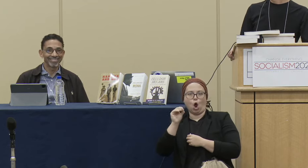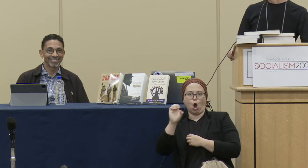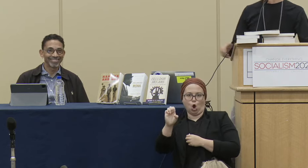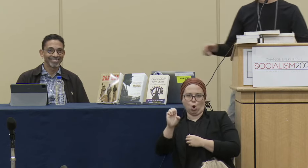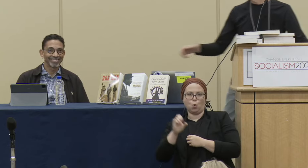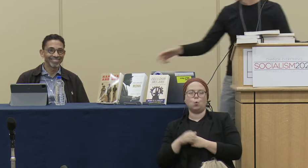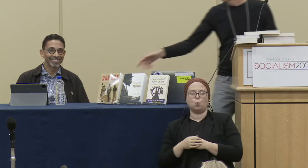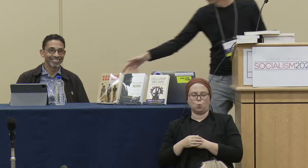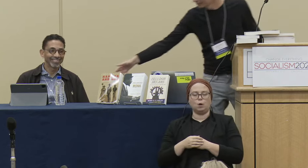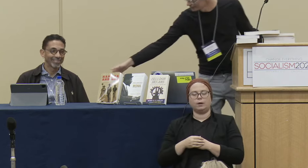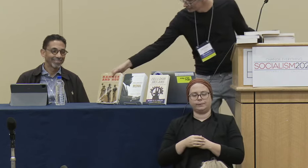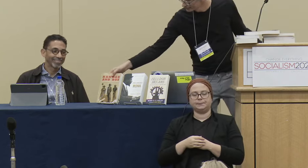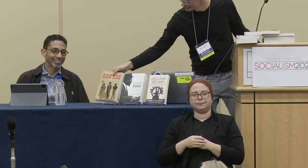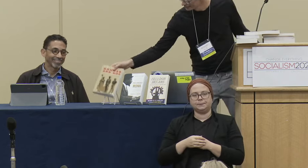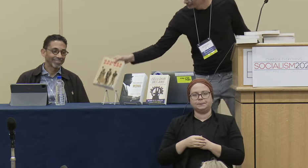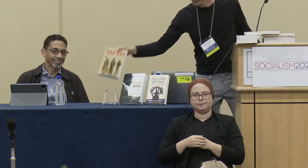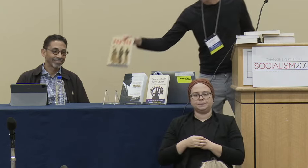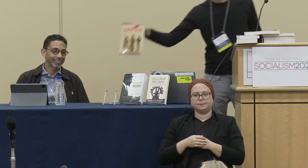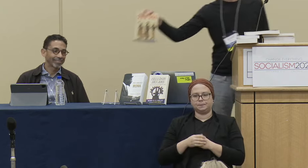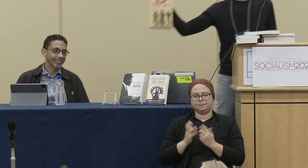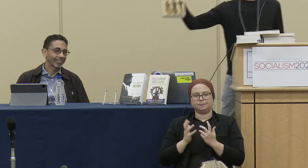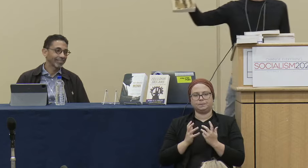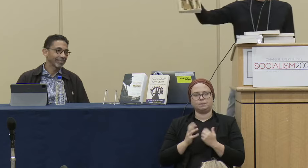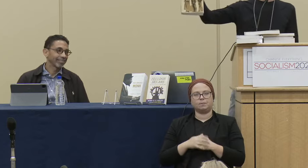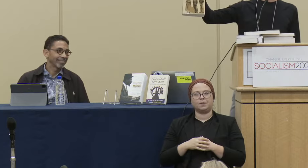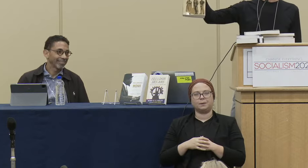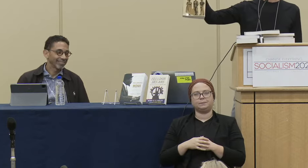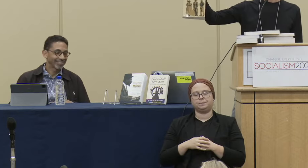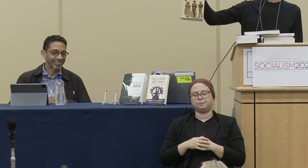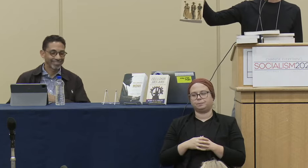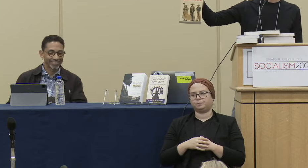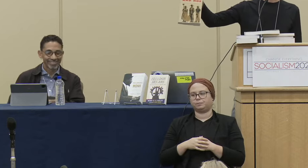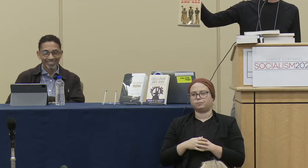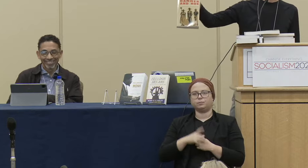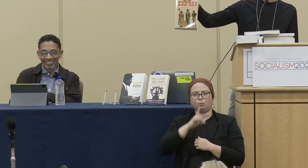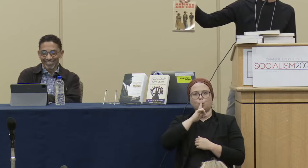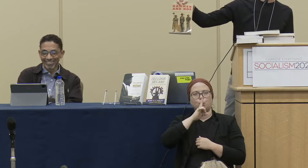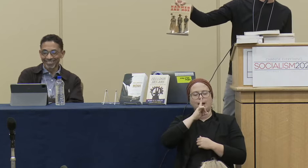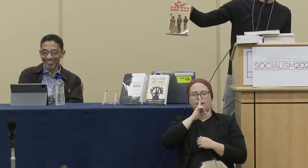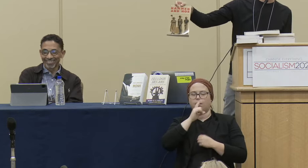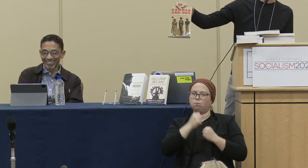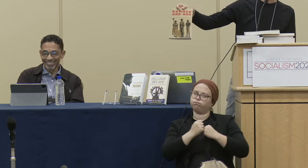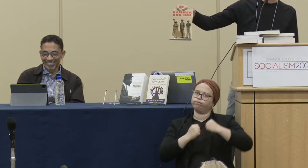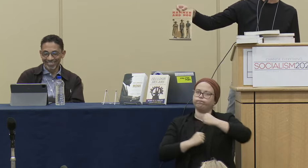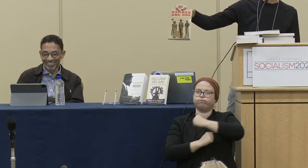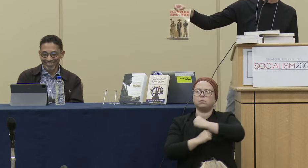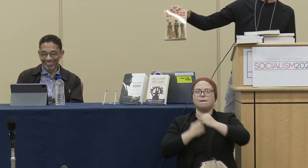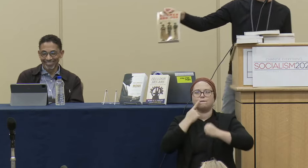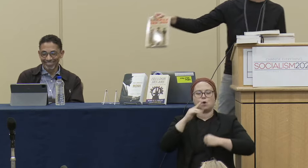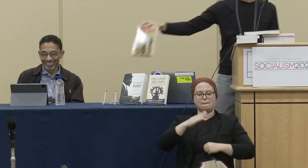"Hammer and Hoe. " It really was -- --